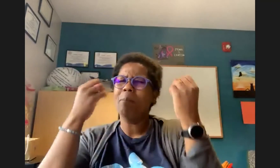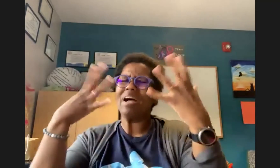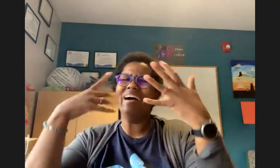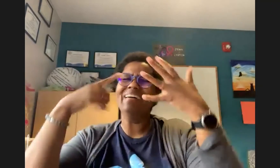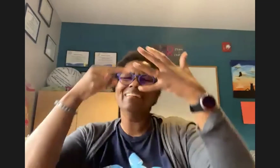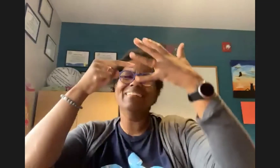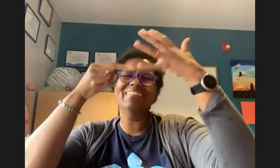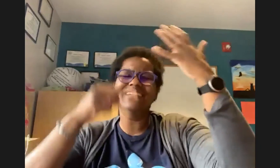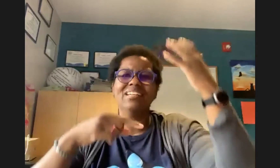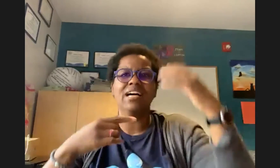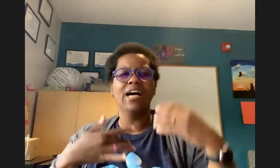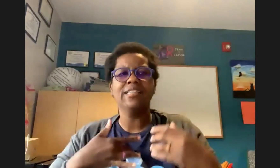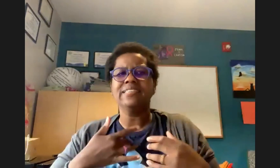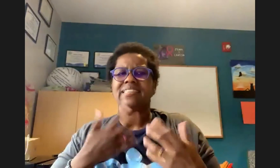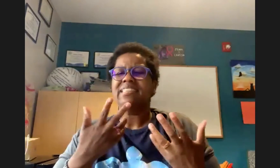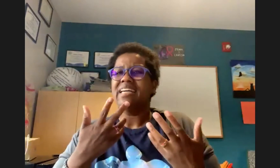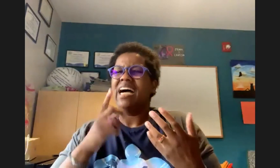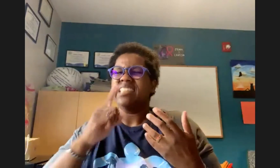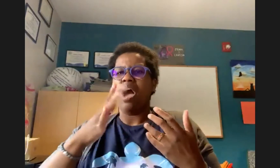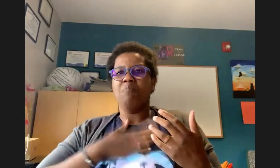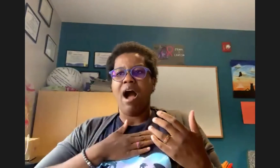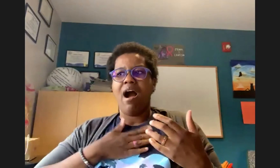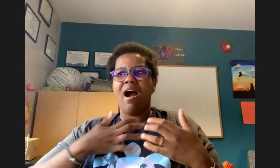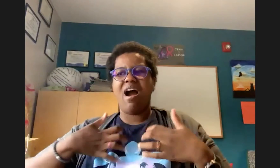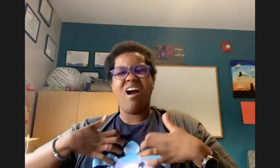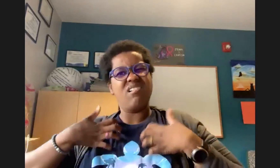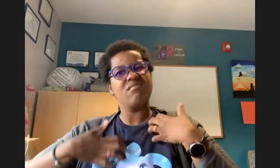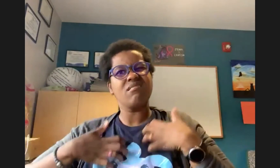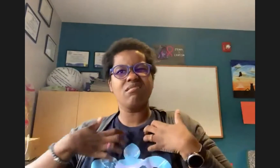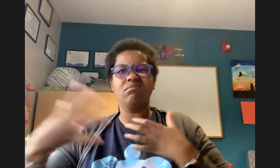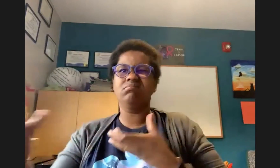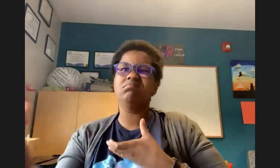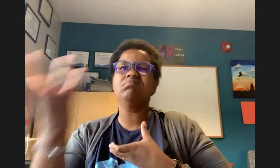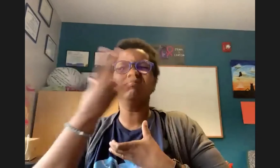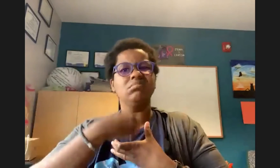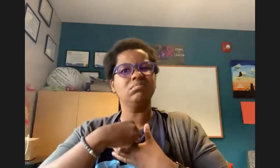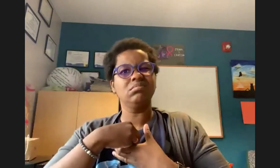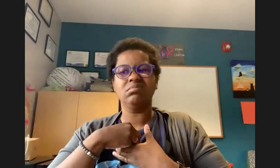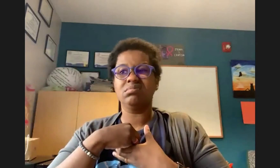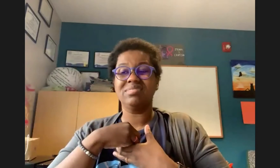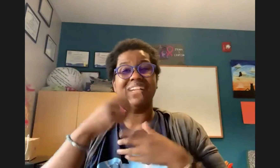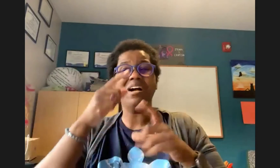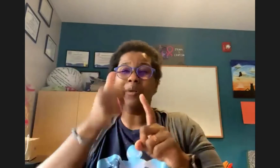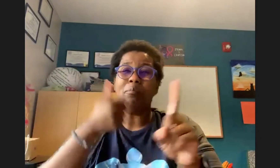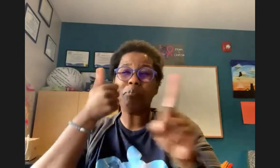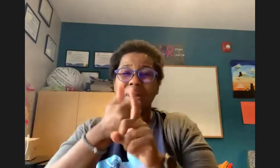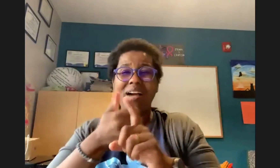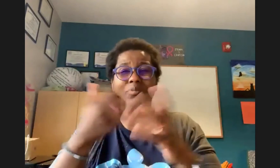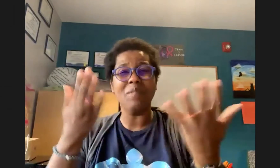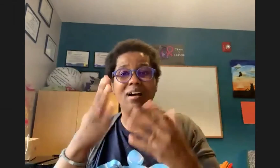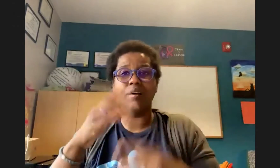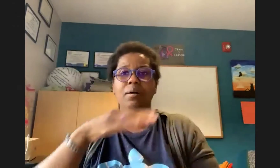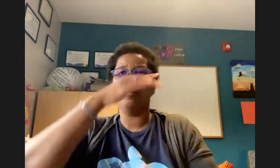Services that are needed 24/7 are not available. Those demands and concerns were made known to me